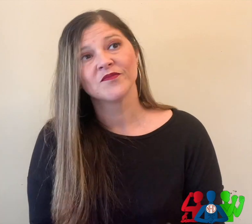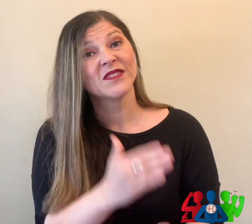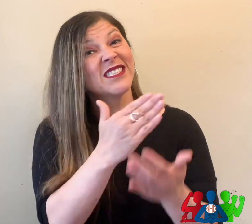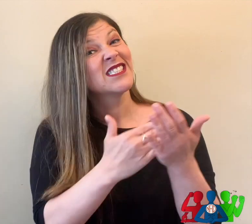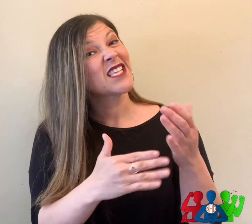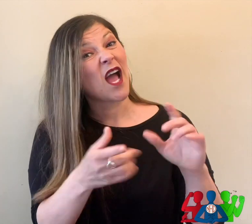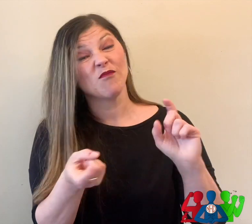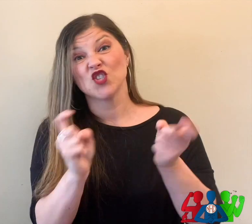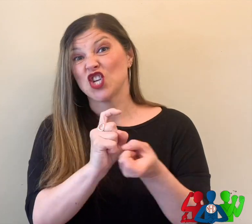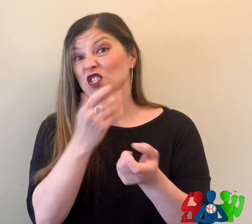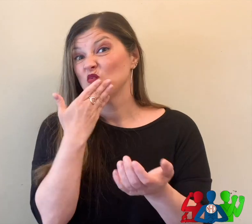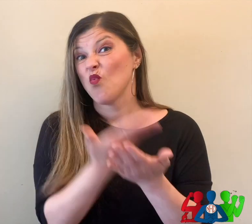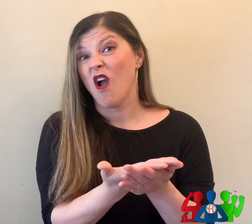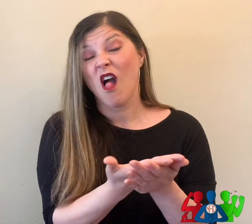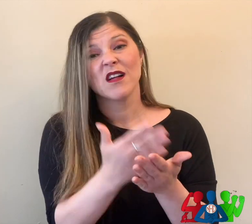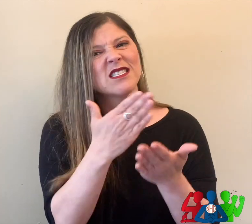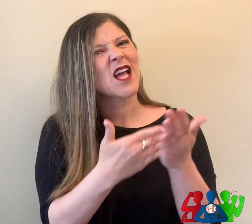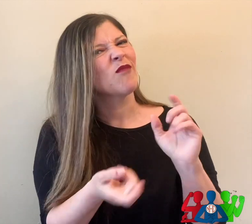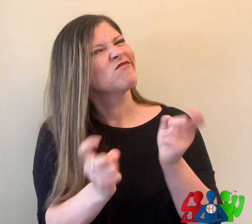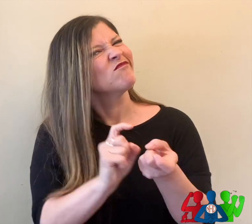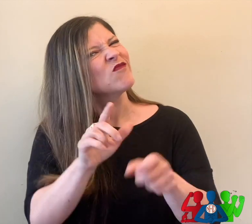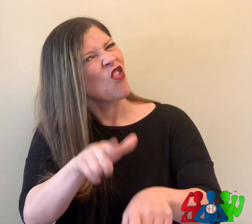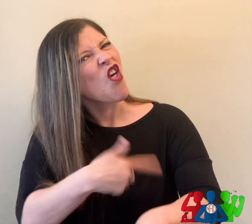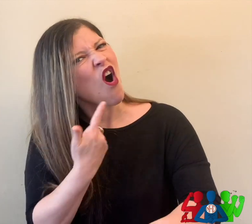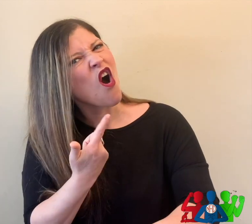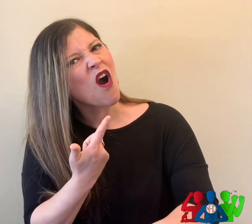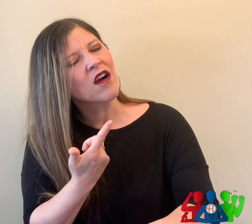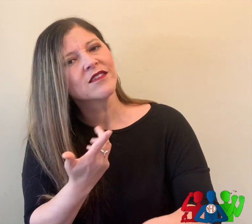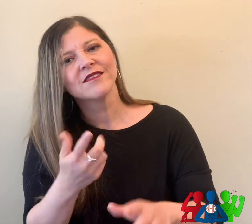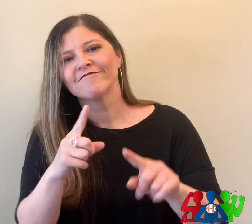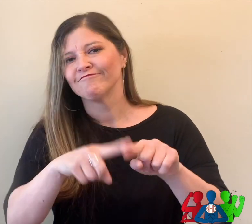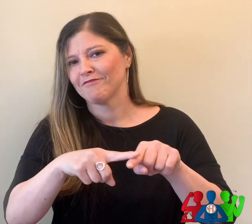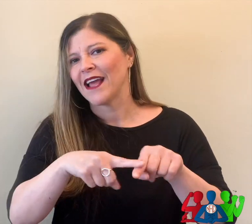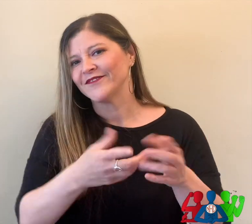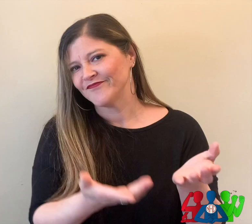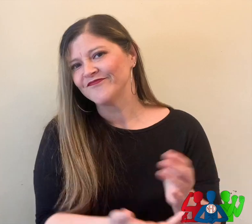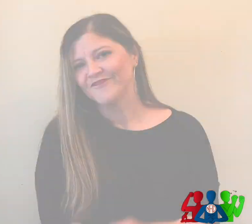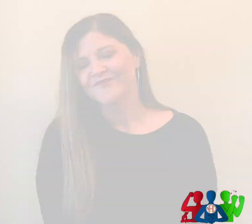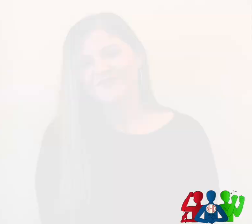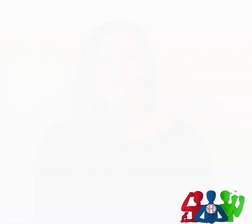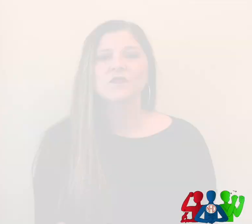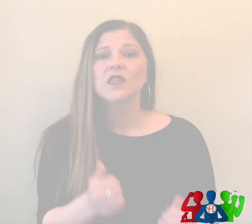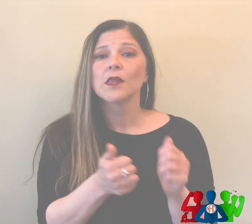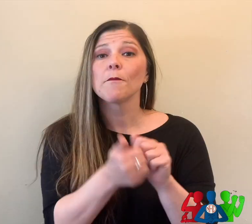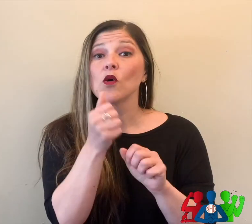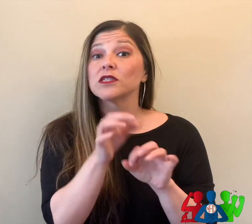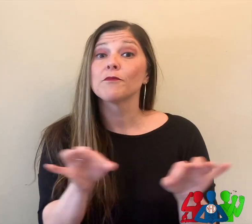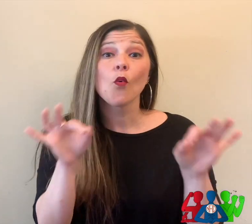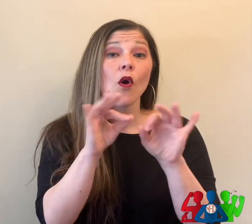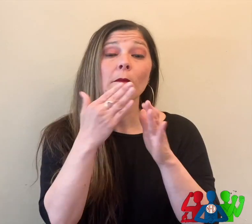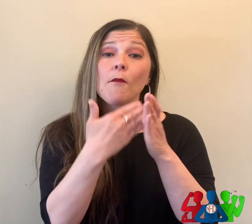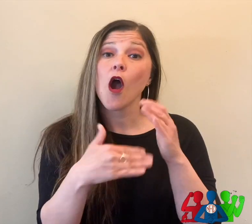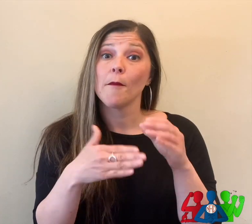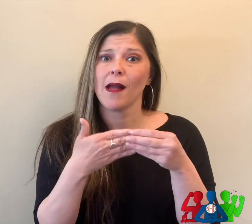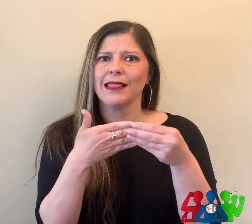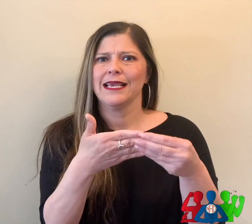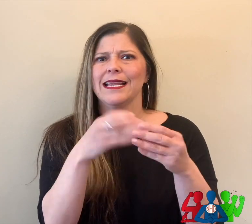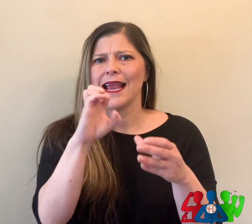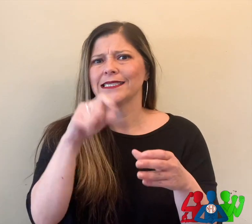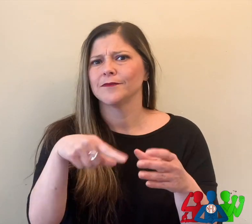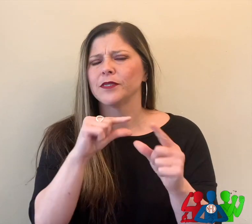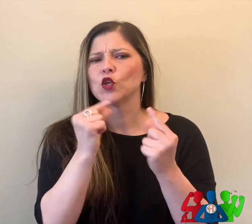hearing school to a deaf school overnight. It's going to take time. Some will be short and